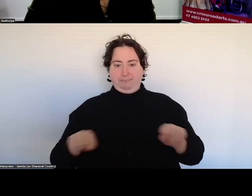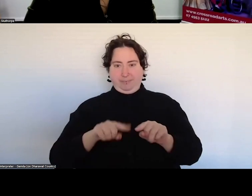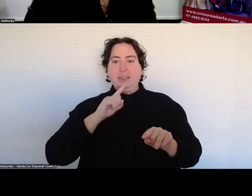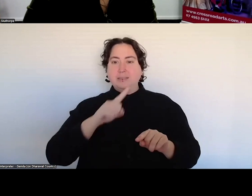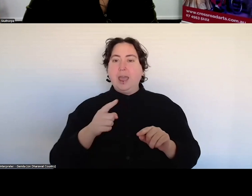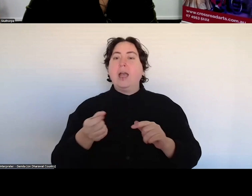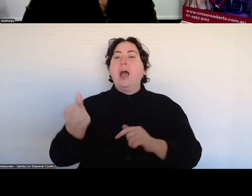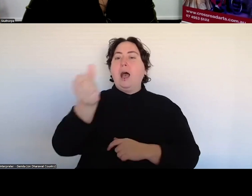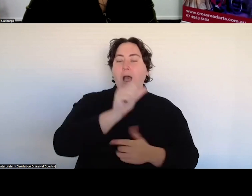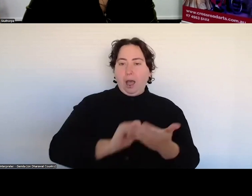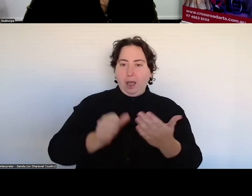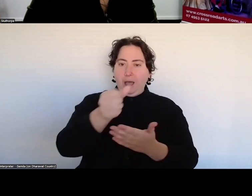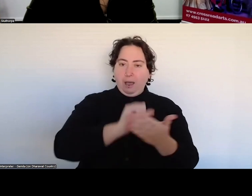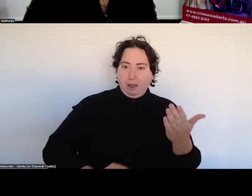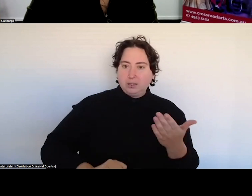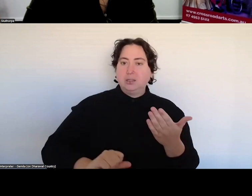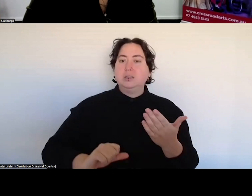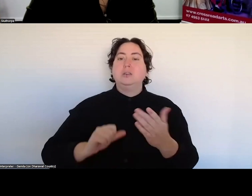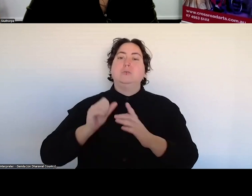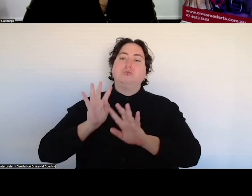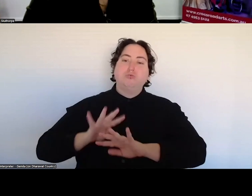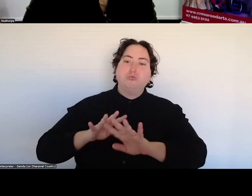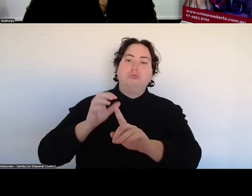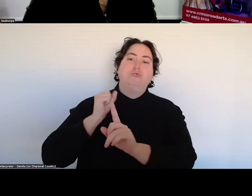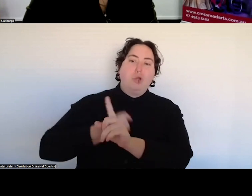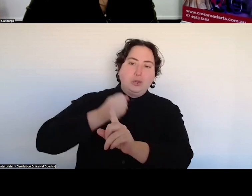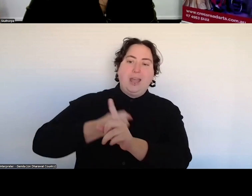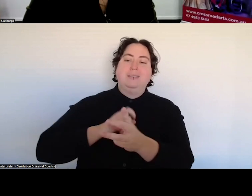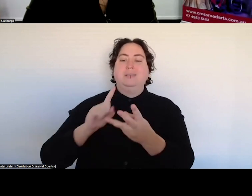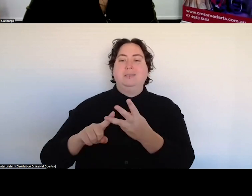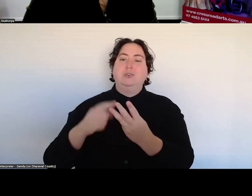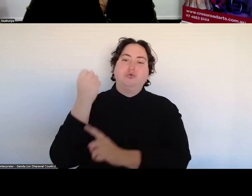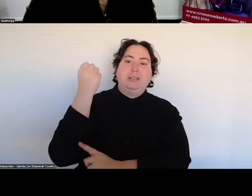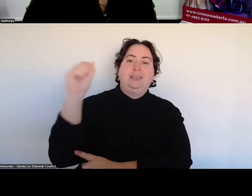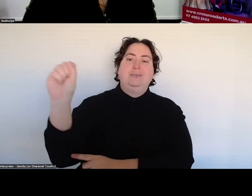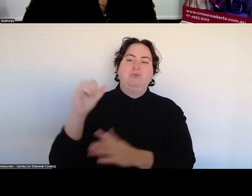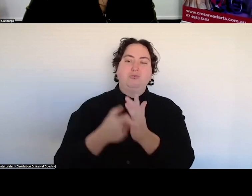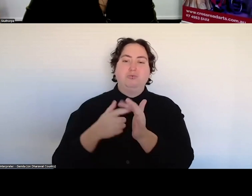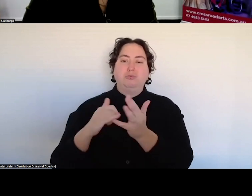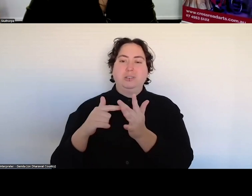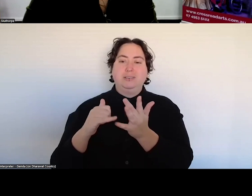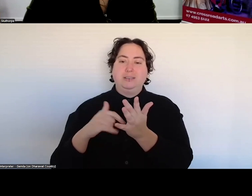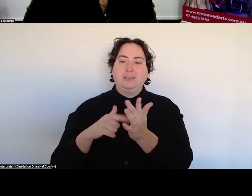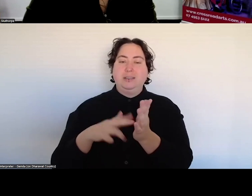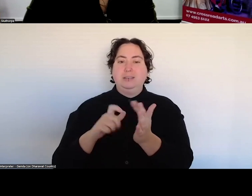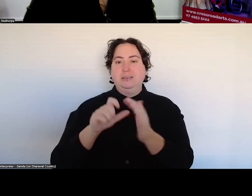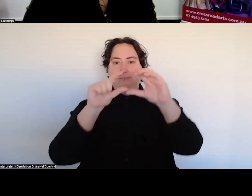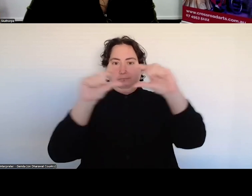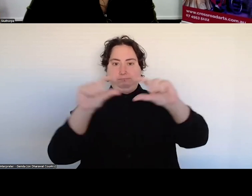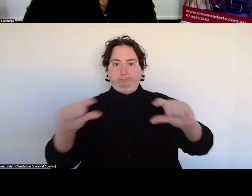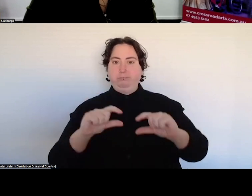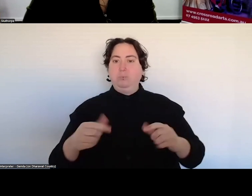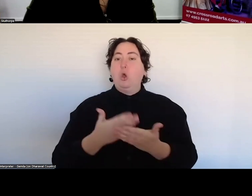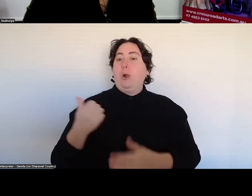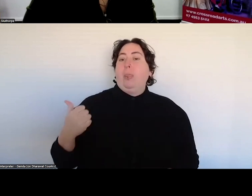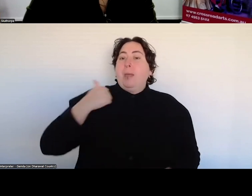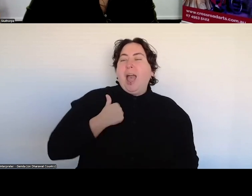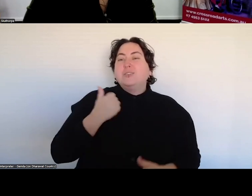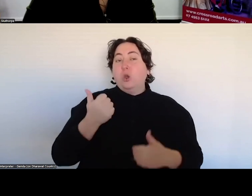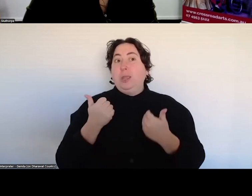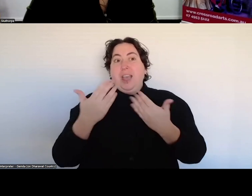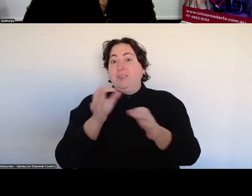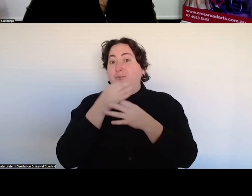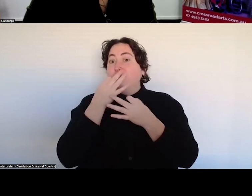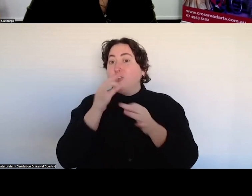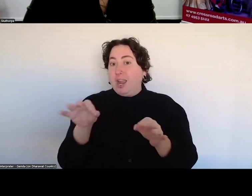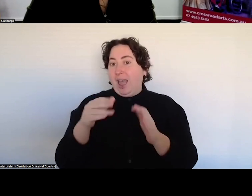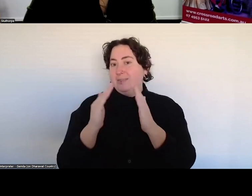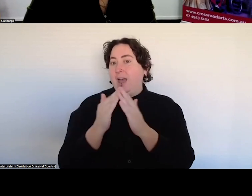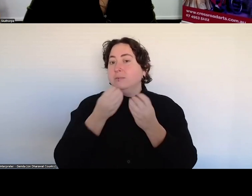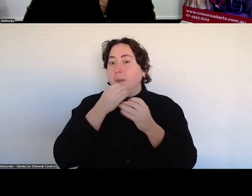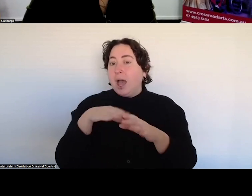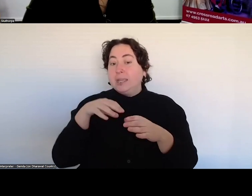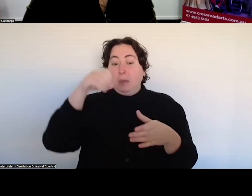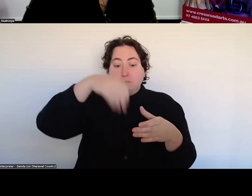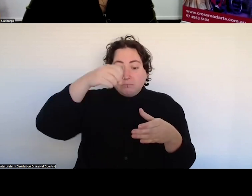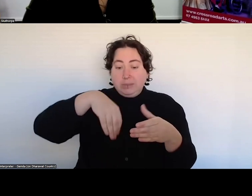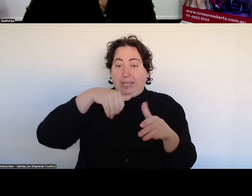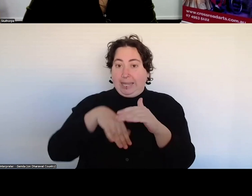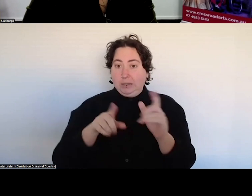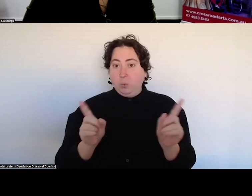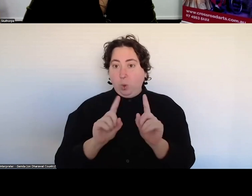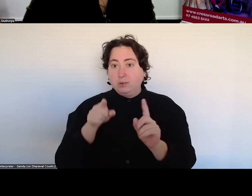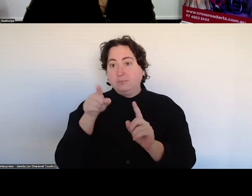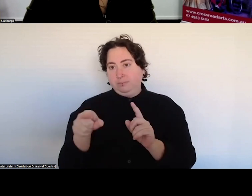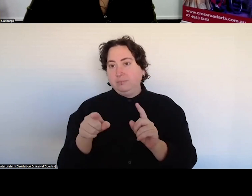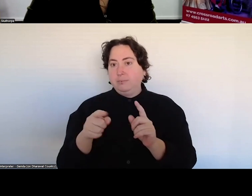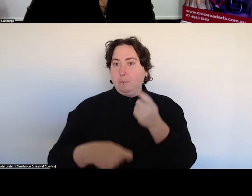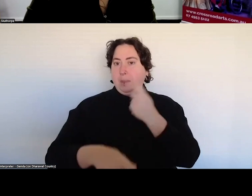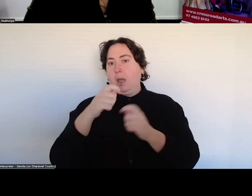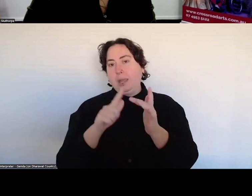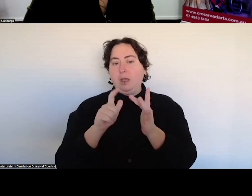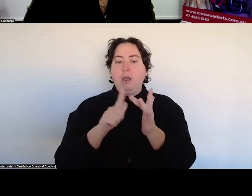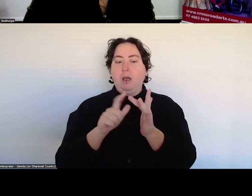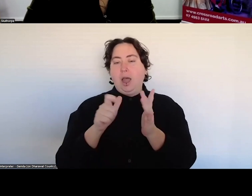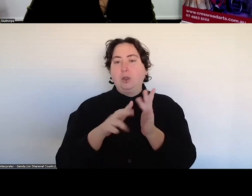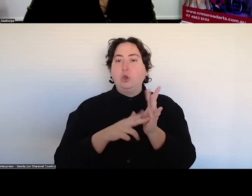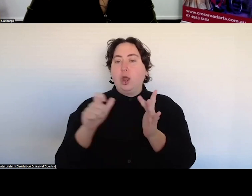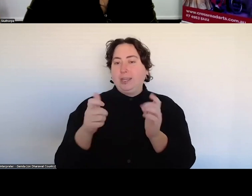resistance. Giveaway bags at the house party was not only becoming iconic document, we also had